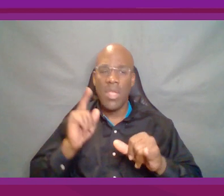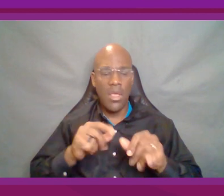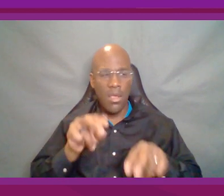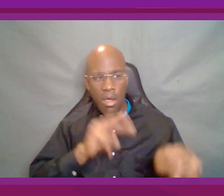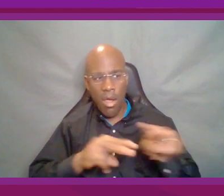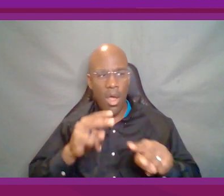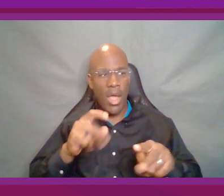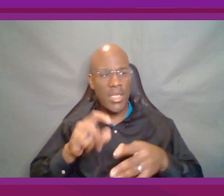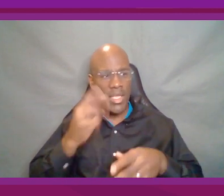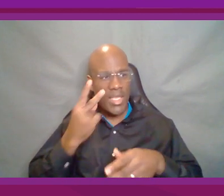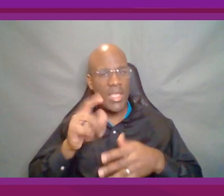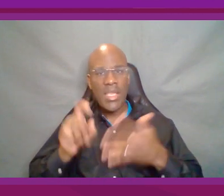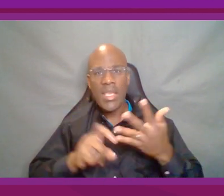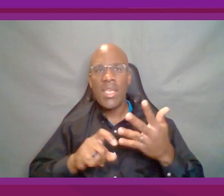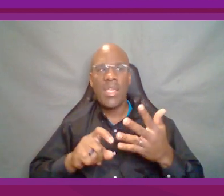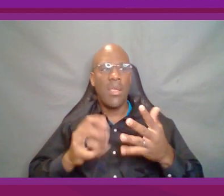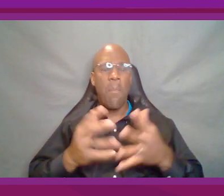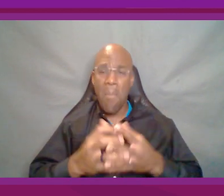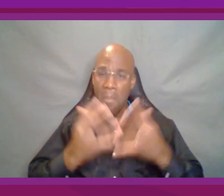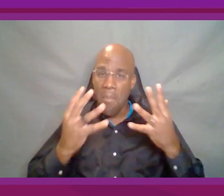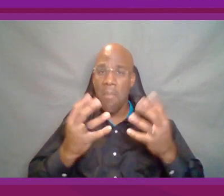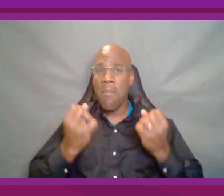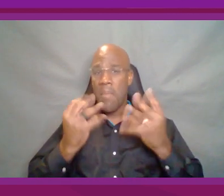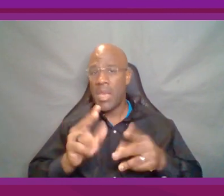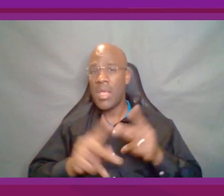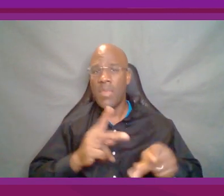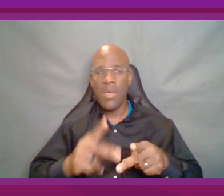and the value of the disability community contributing to the success of an organization,